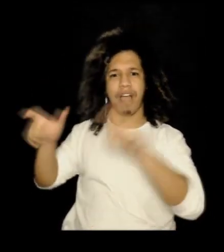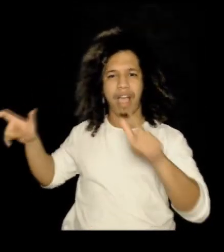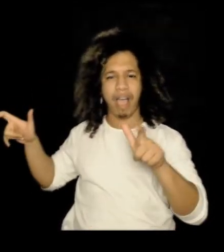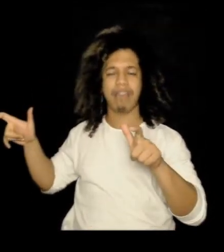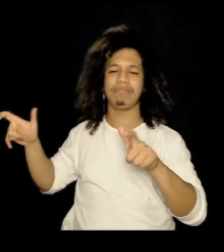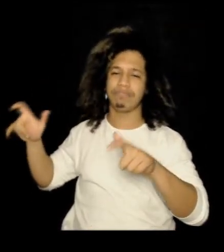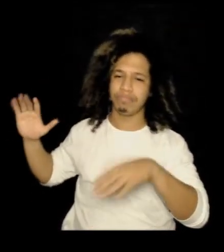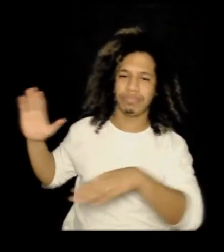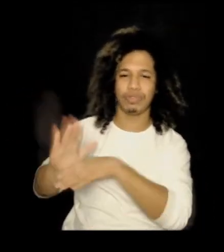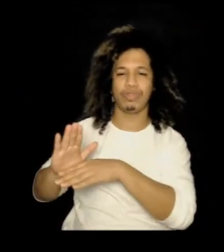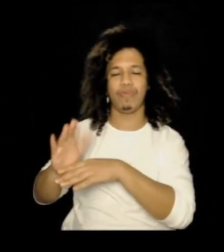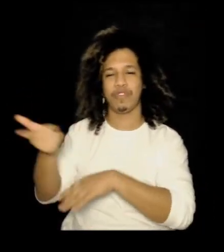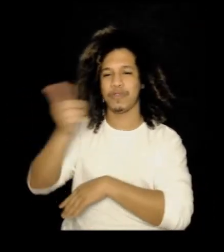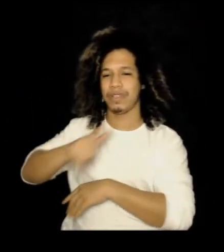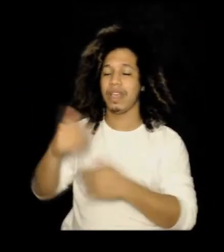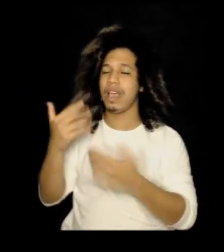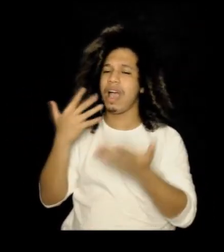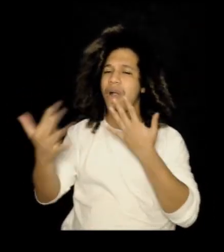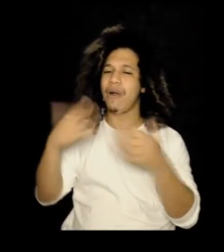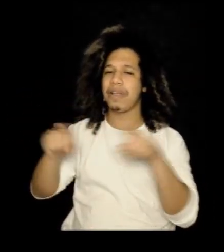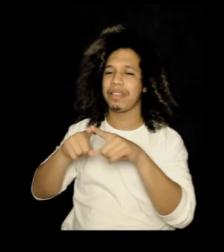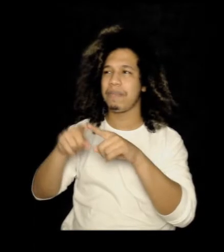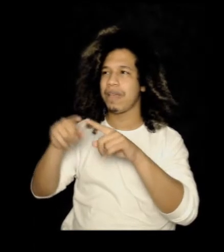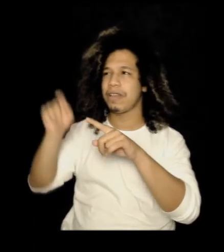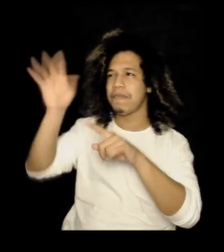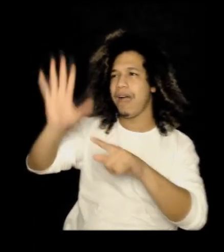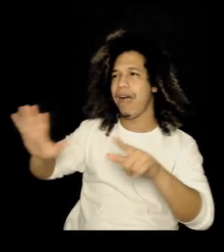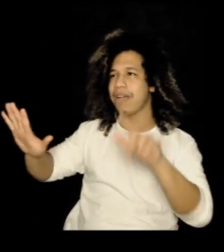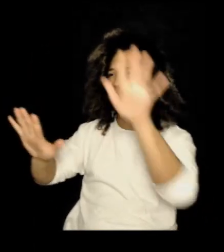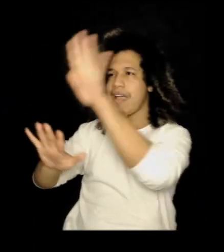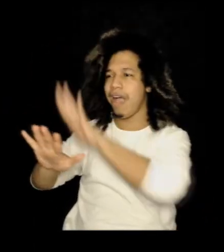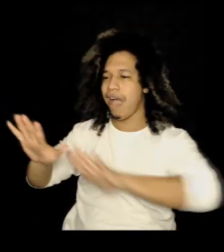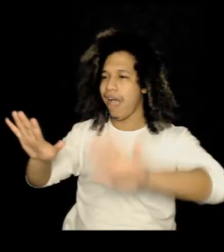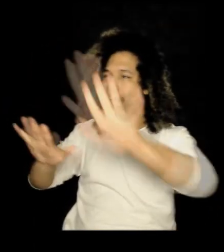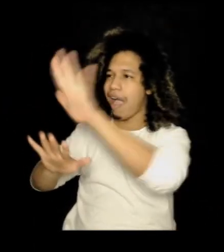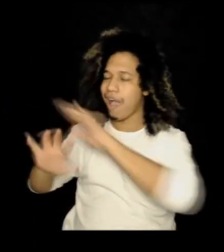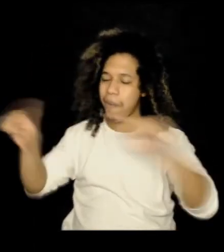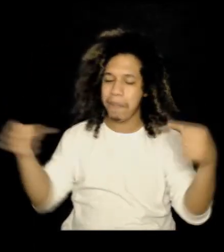I guess the colors and the shapes of the logo are aligned with the concept. With João Pessoa